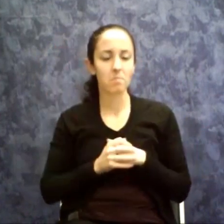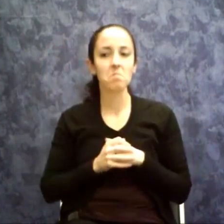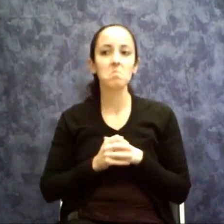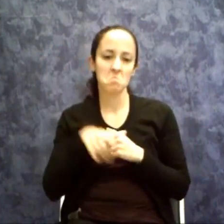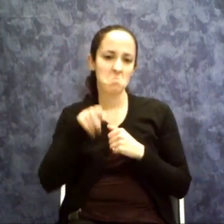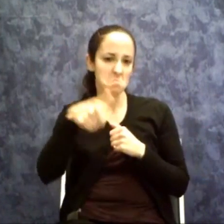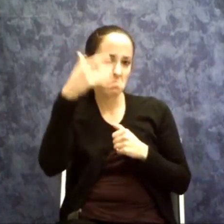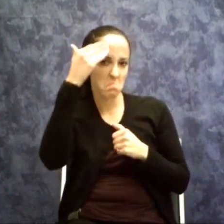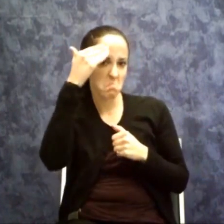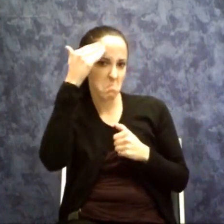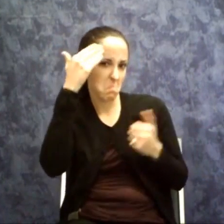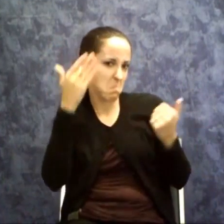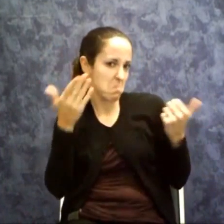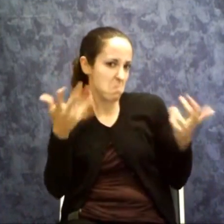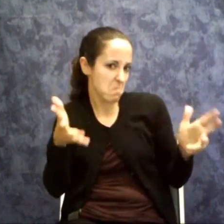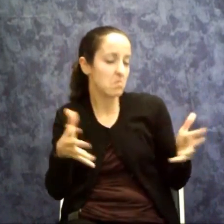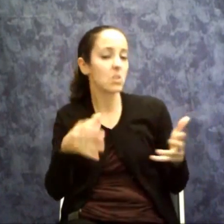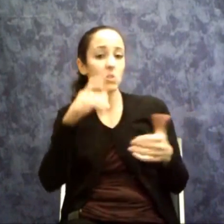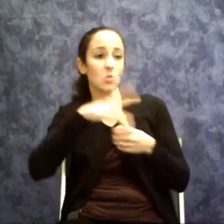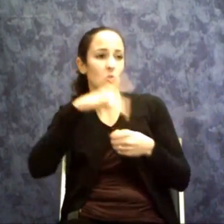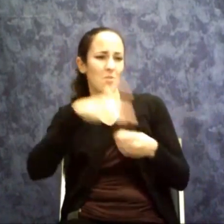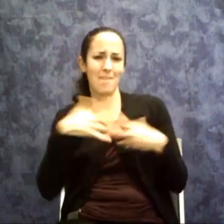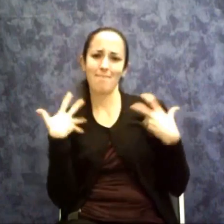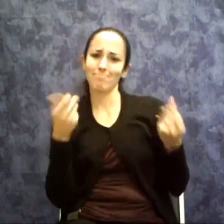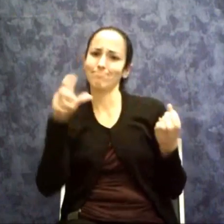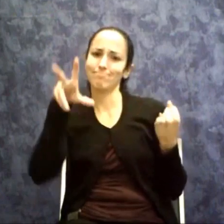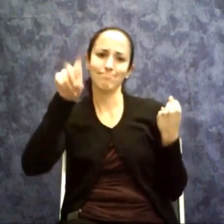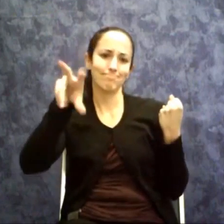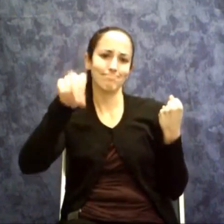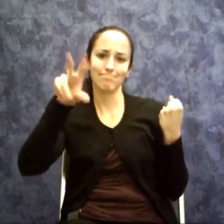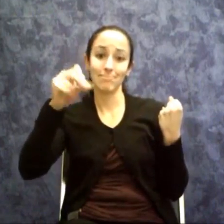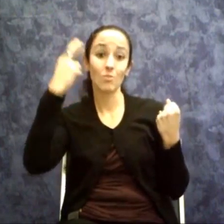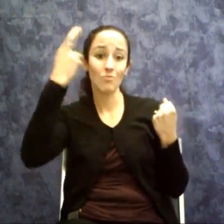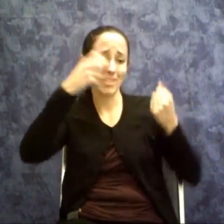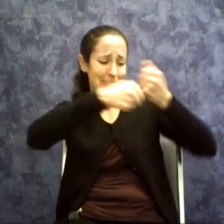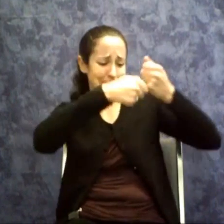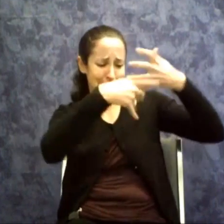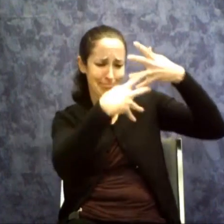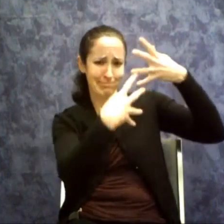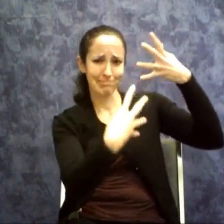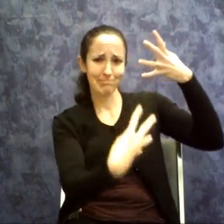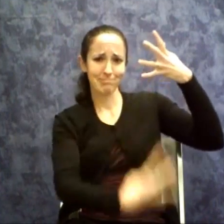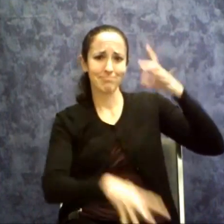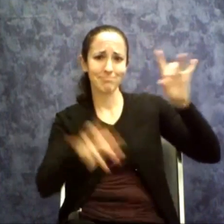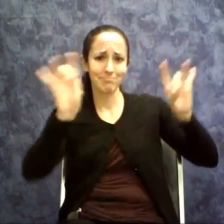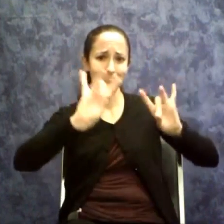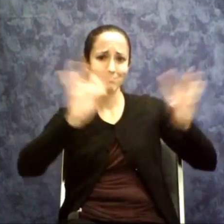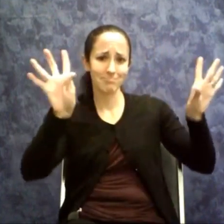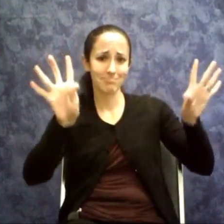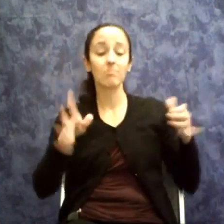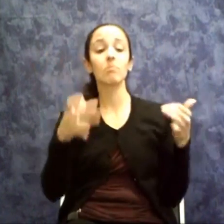As you may already know, soda is terrible for your health for many different reasons.